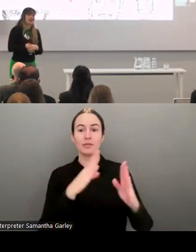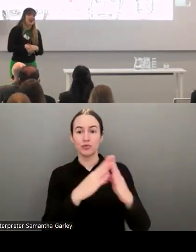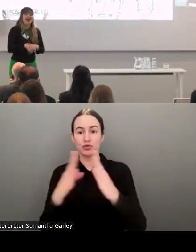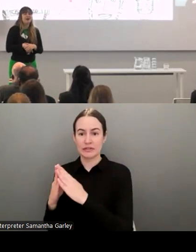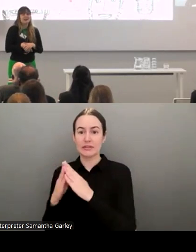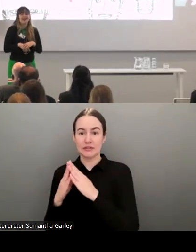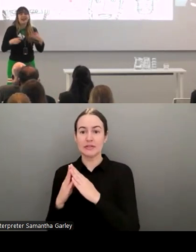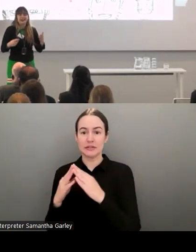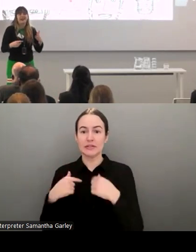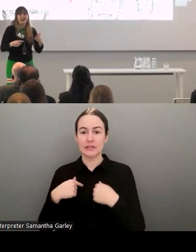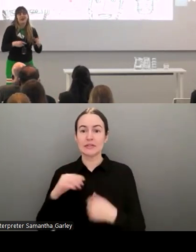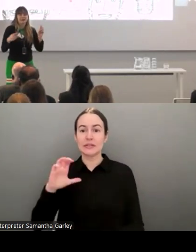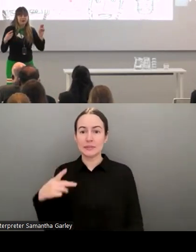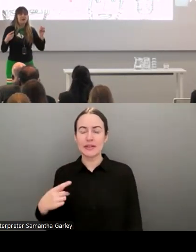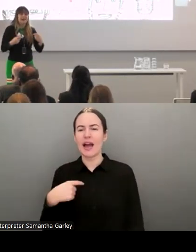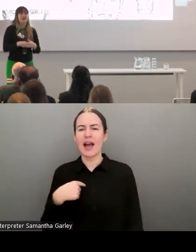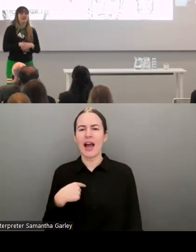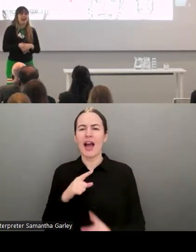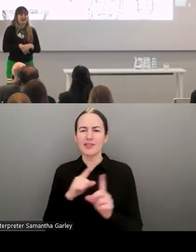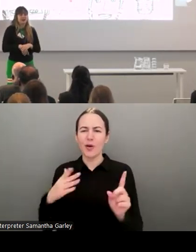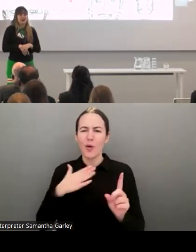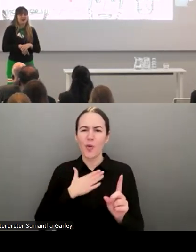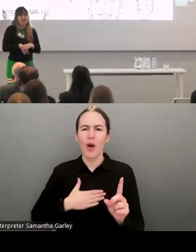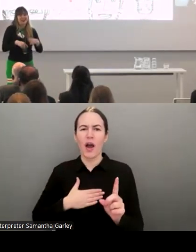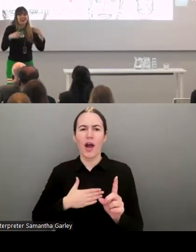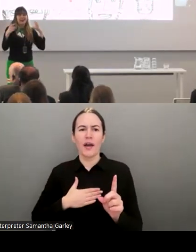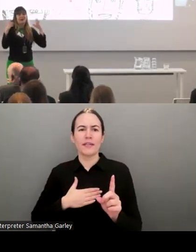I always hated contributing to science where that person said